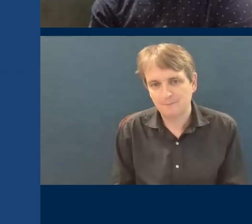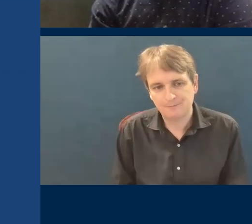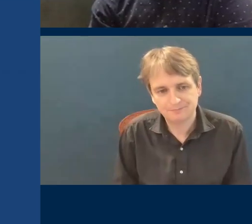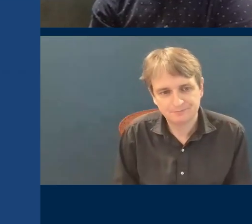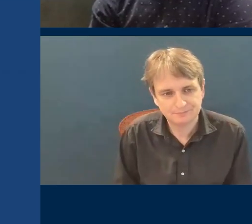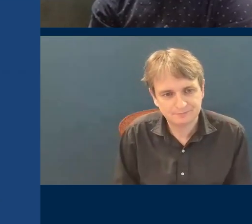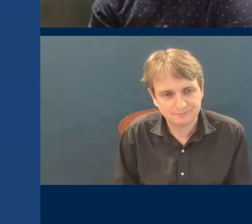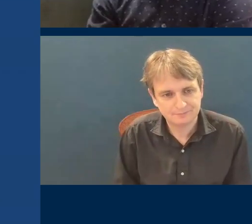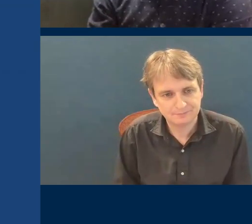Okay, next slide.